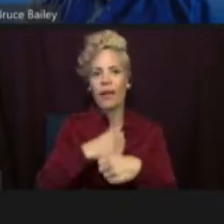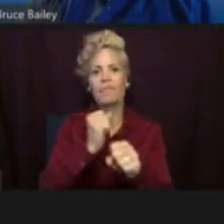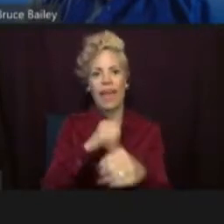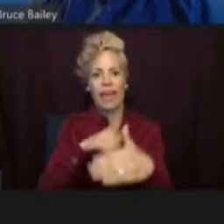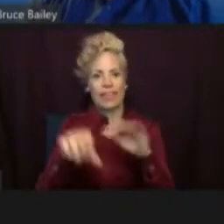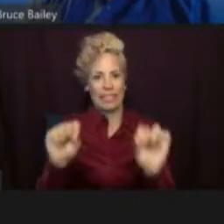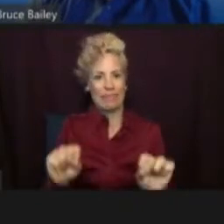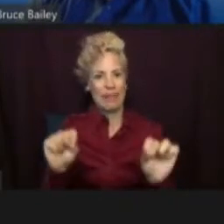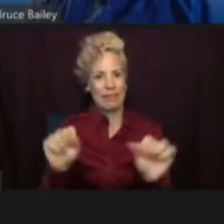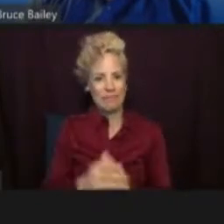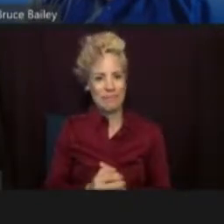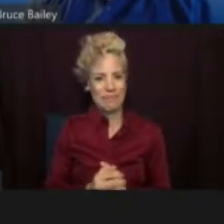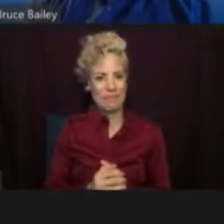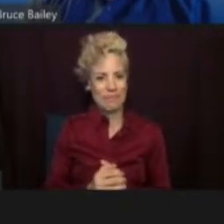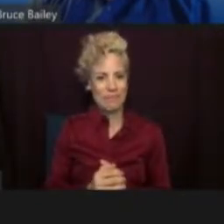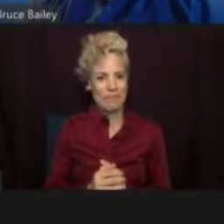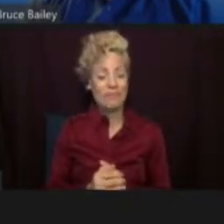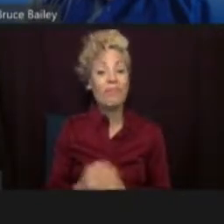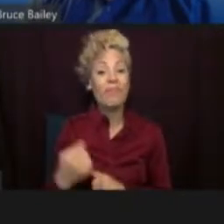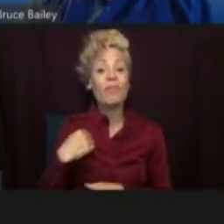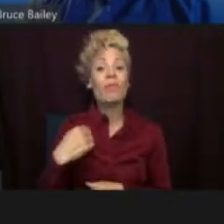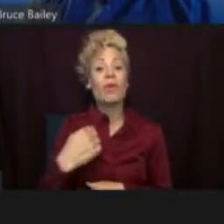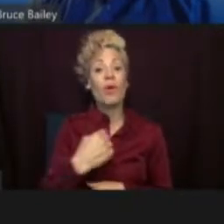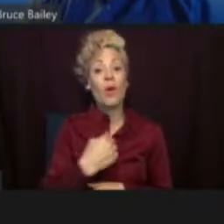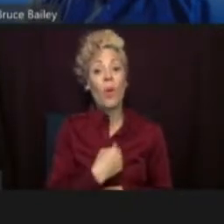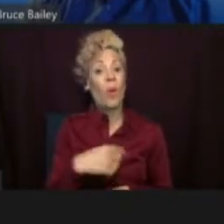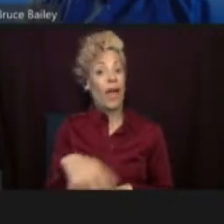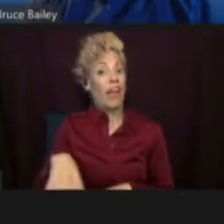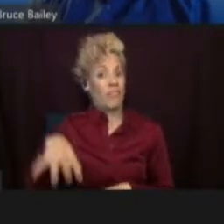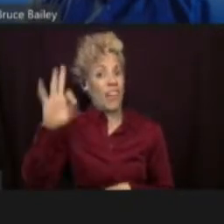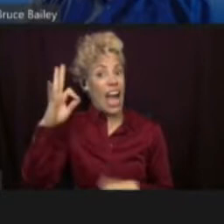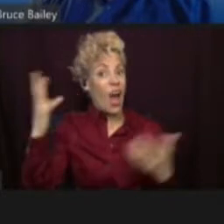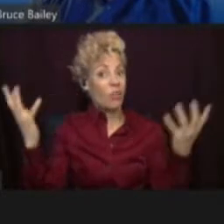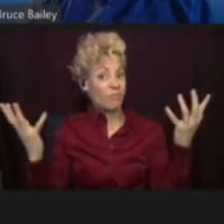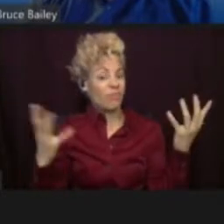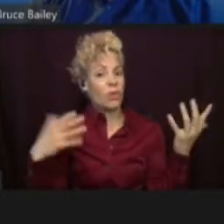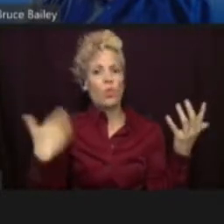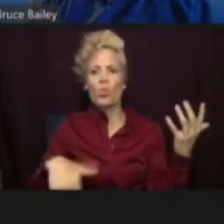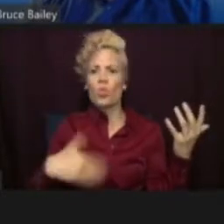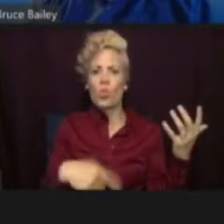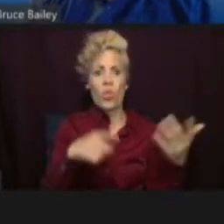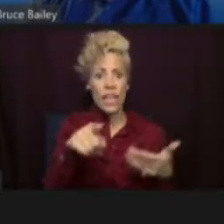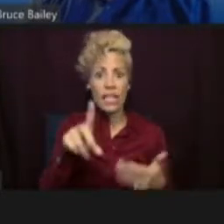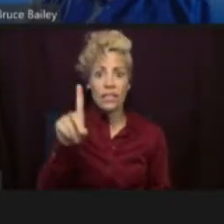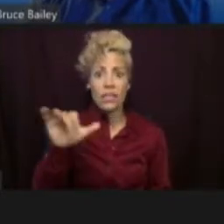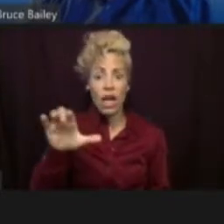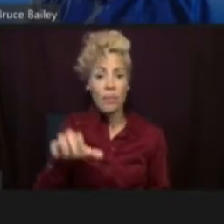We found that this was helpful to federal agencies, because again, having to work remotely